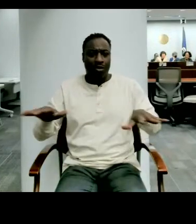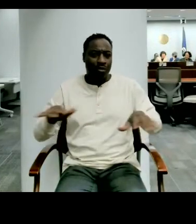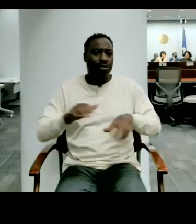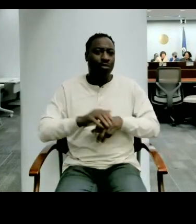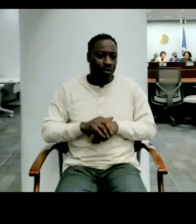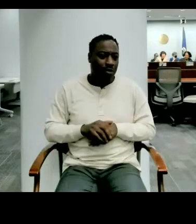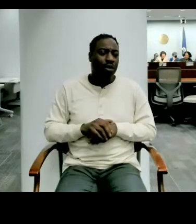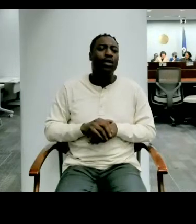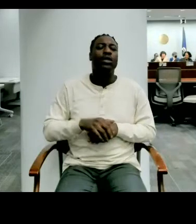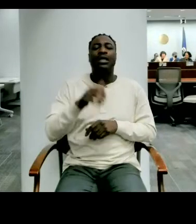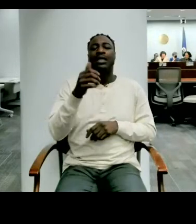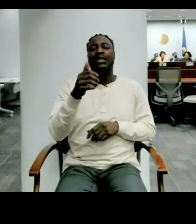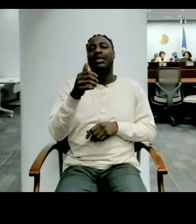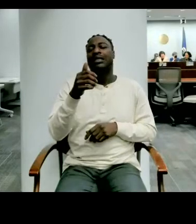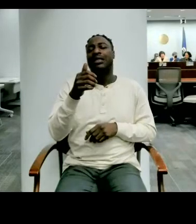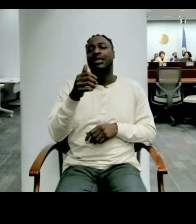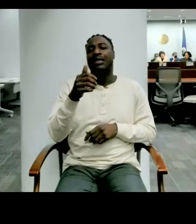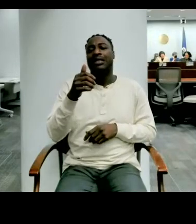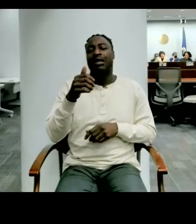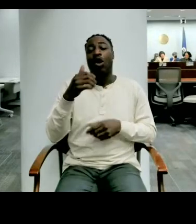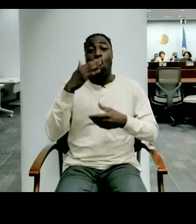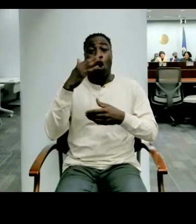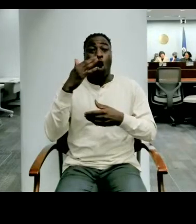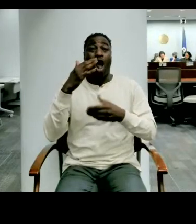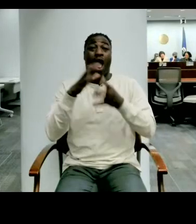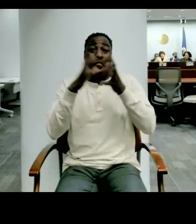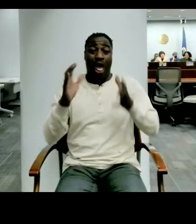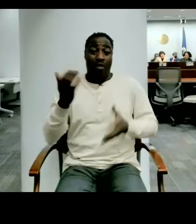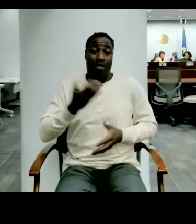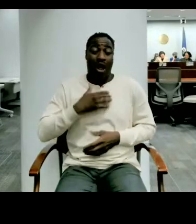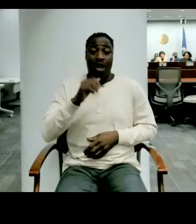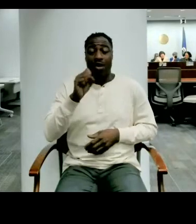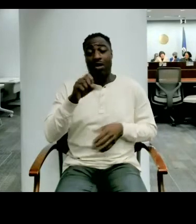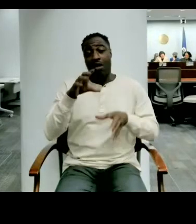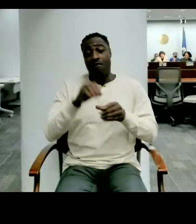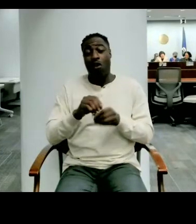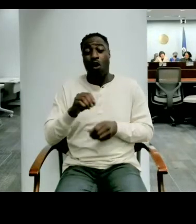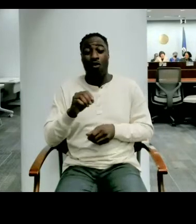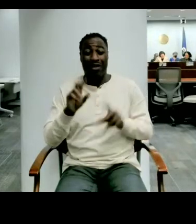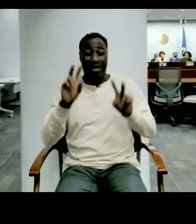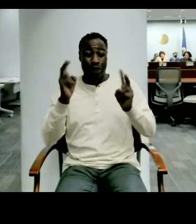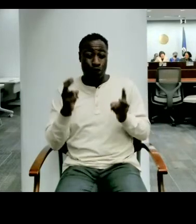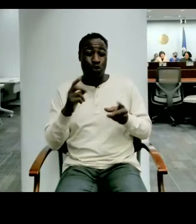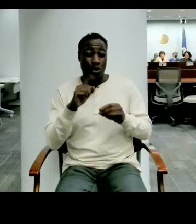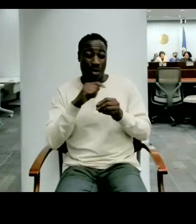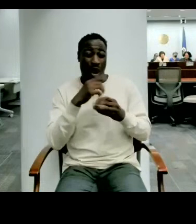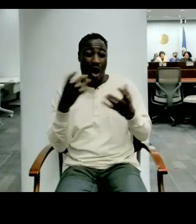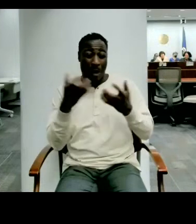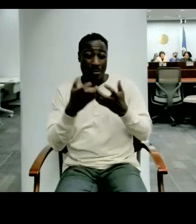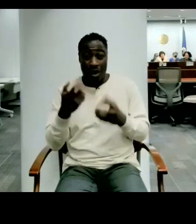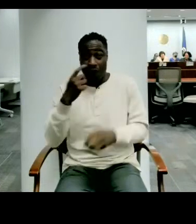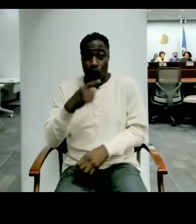actions and claims involved issues like um vaccine accommodations and things like that. So it was an